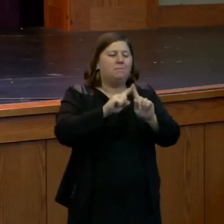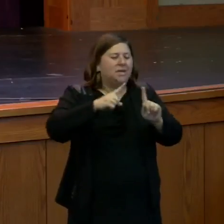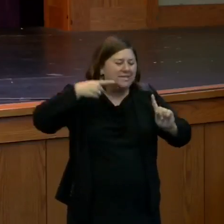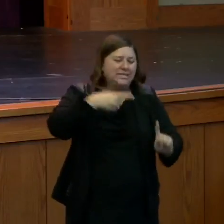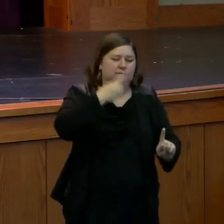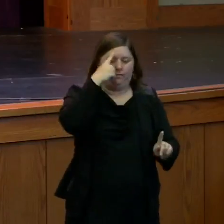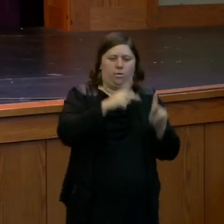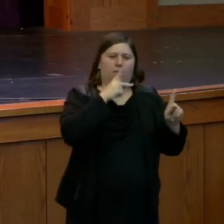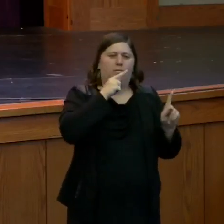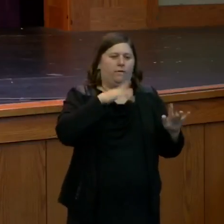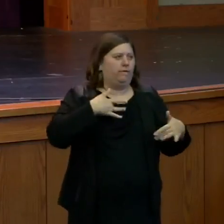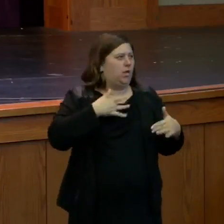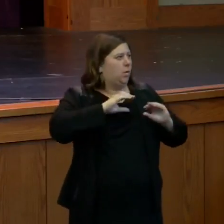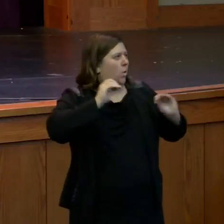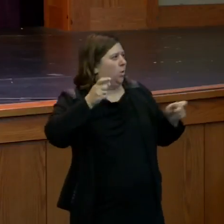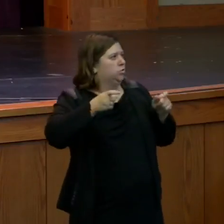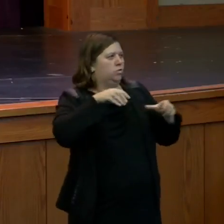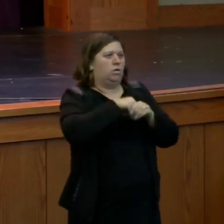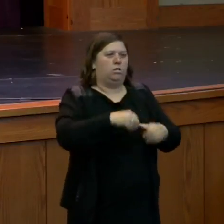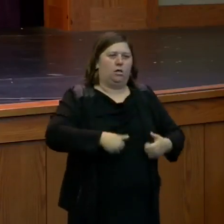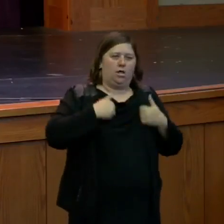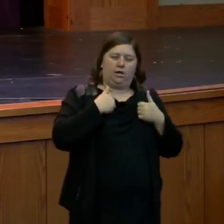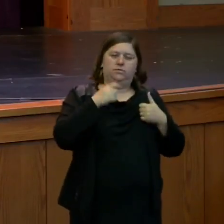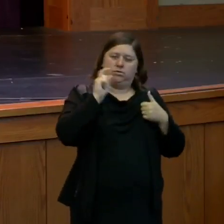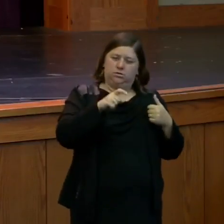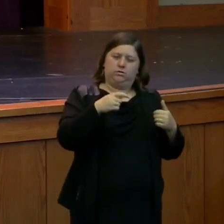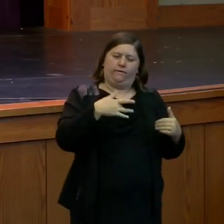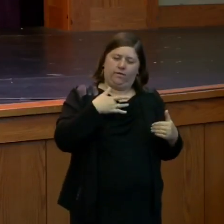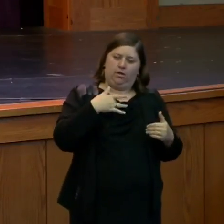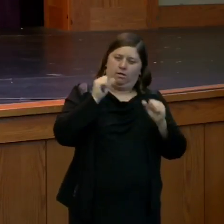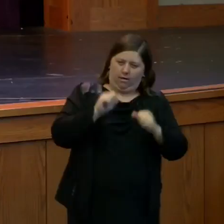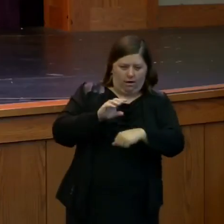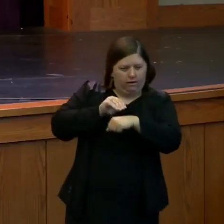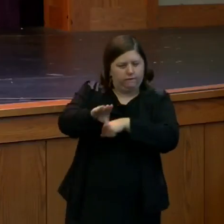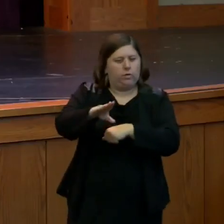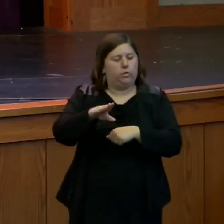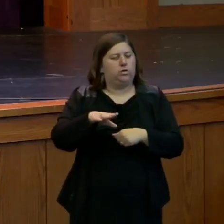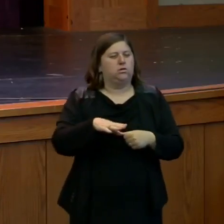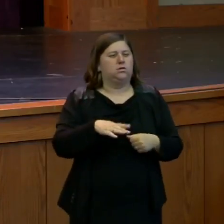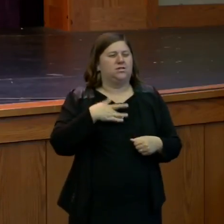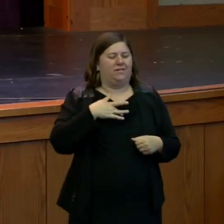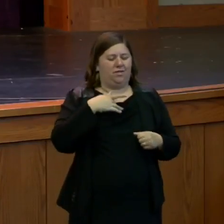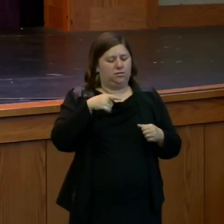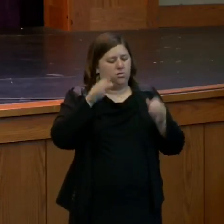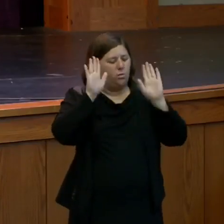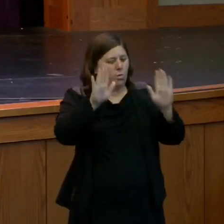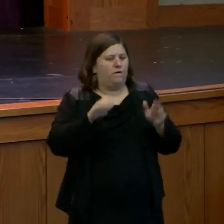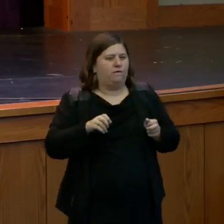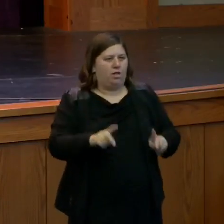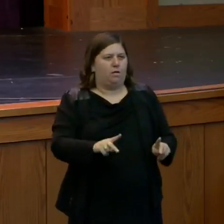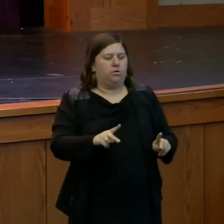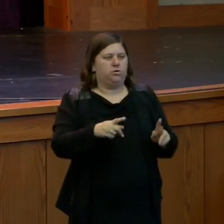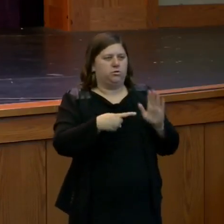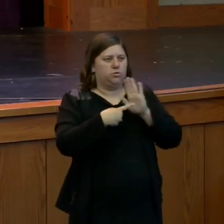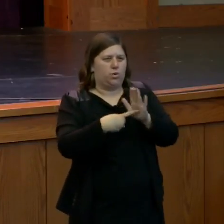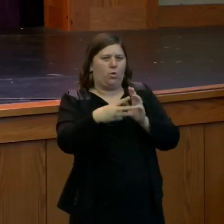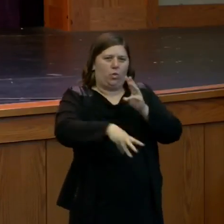SO I BELIEVE THAT THIS IS A WONDERFUL OPPORTUNITY TO ENTHUSIASTICALLY EMBRACE, SHOW THE WORLD AND THE CONGRESS THAT